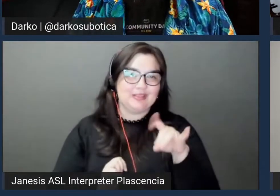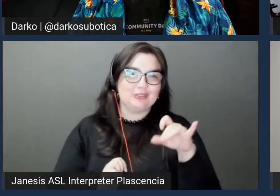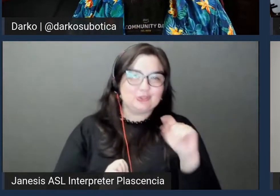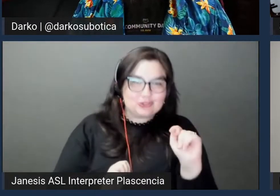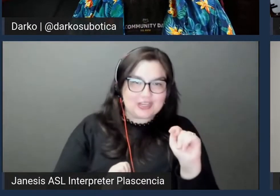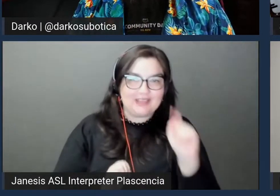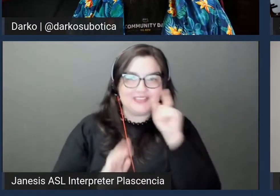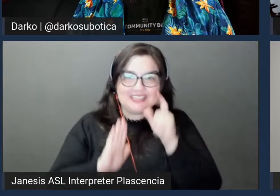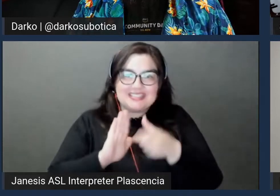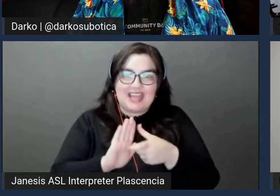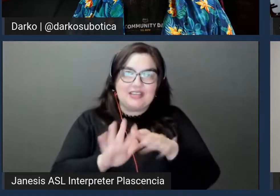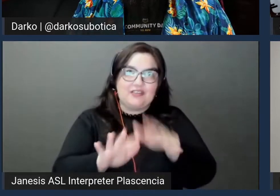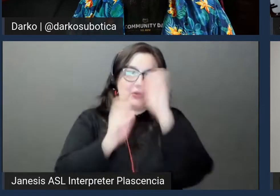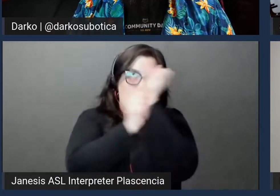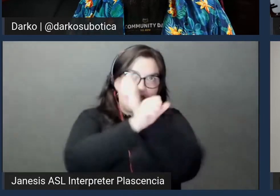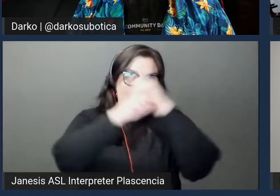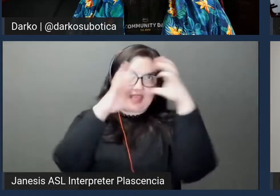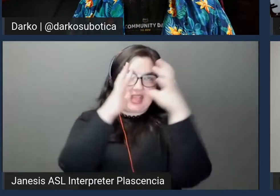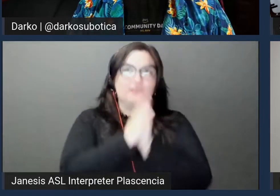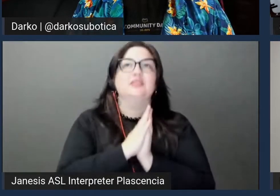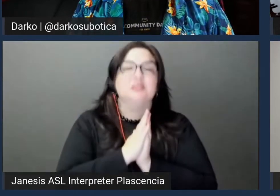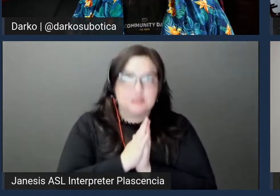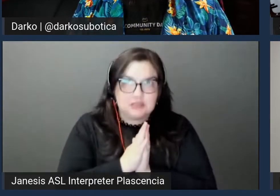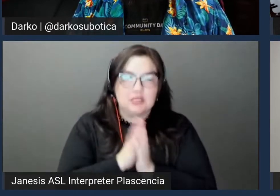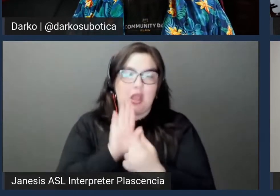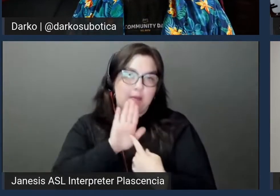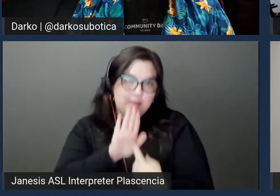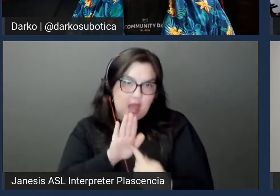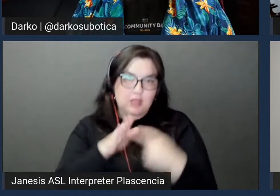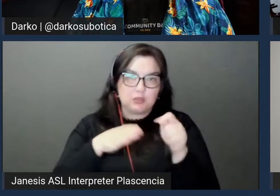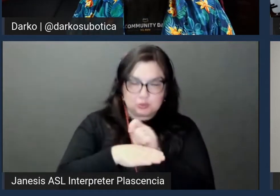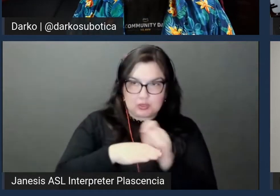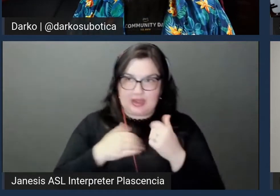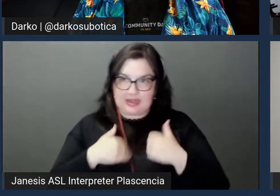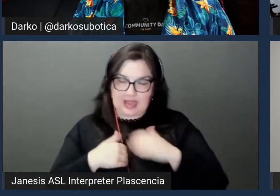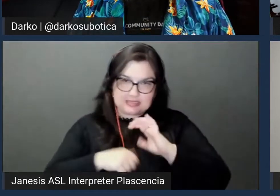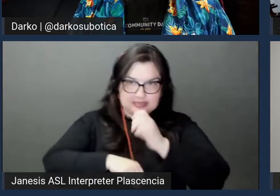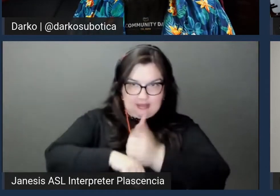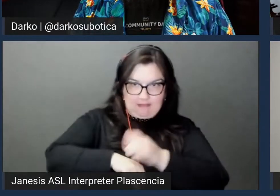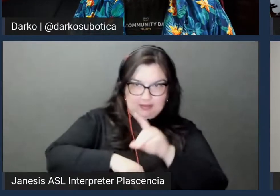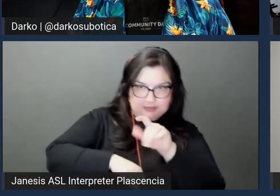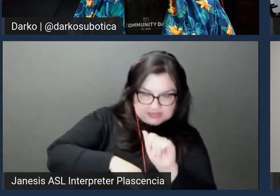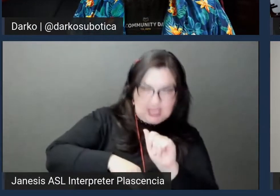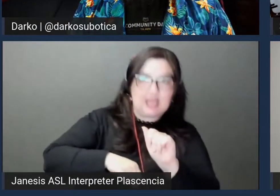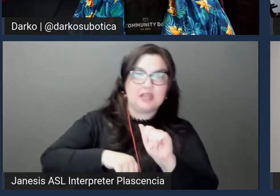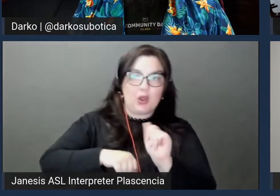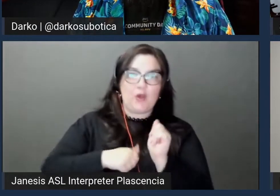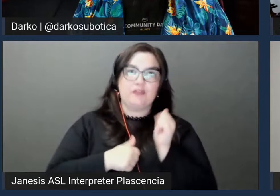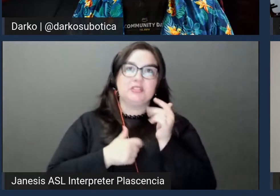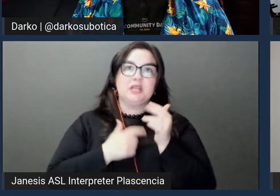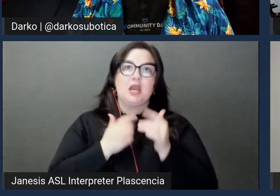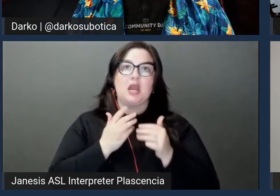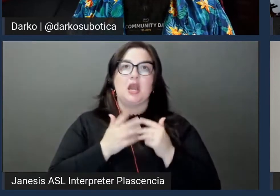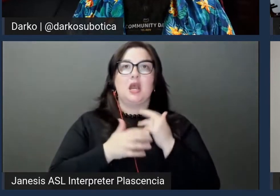I mean, think of it this way. When you train a model, your dataset, over time, that dataset that you train the model with looks different.